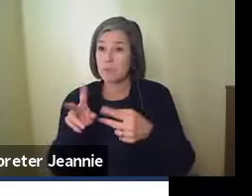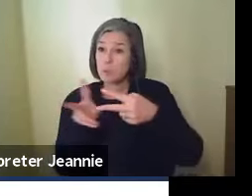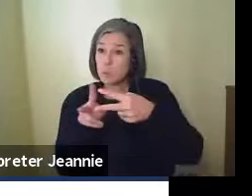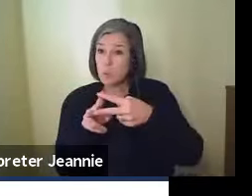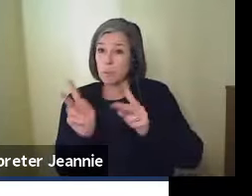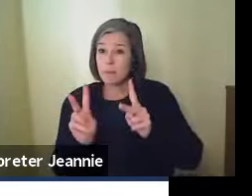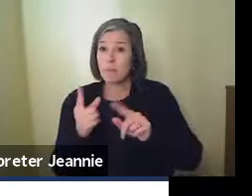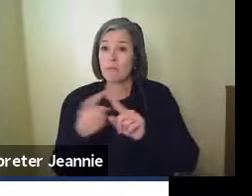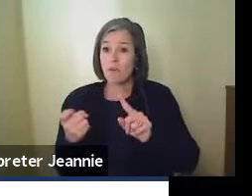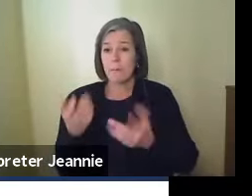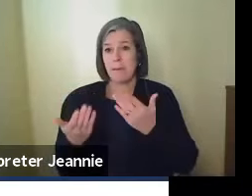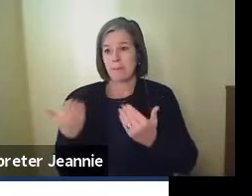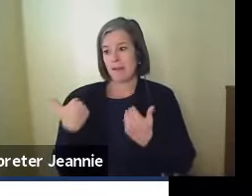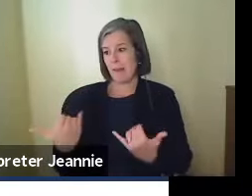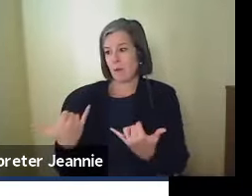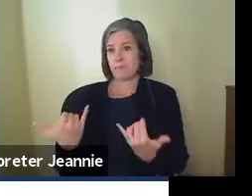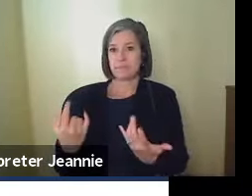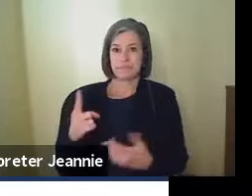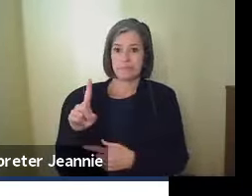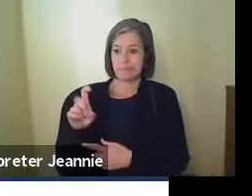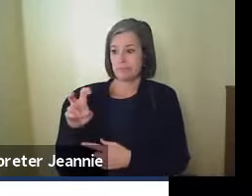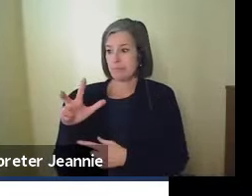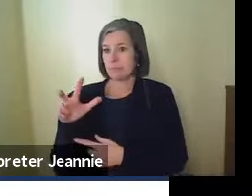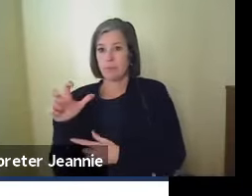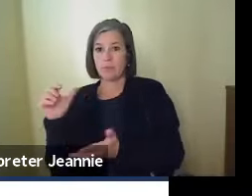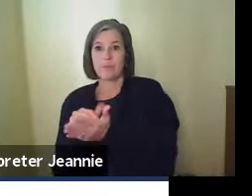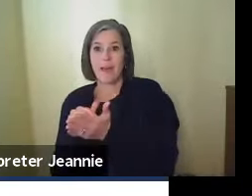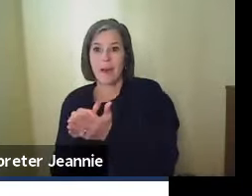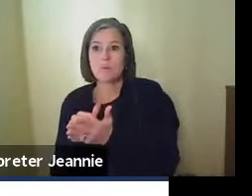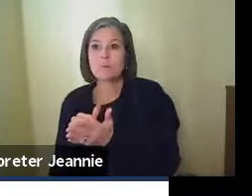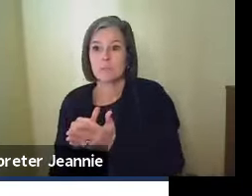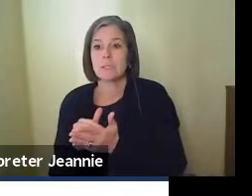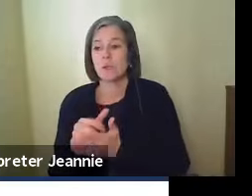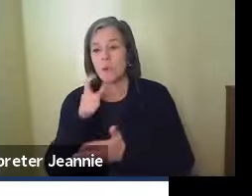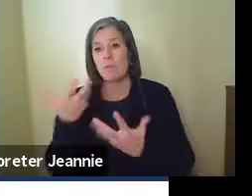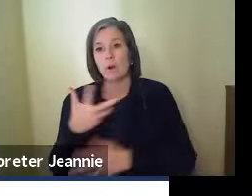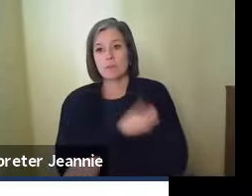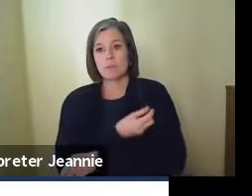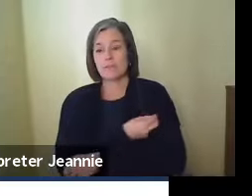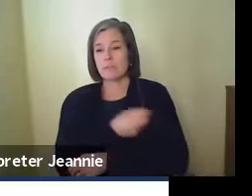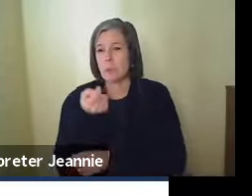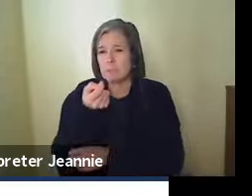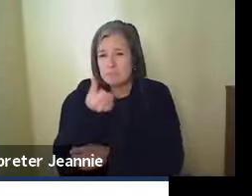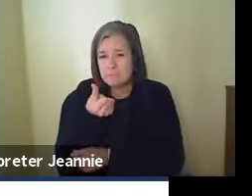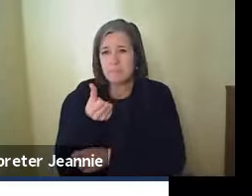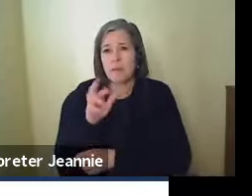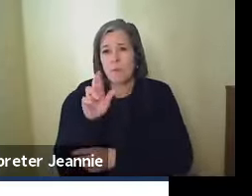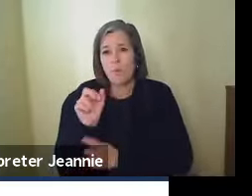has probably been hundreds of thousands of individuals who have received that vaccine. So again it's most likely a very rare complication.